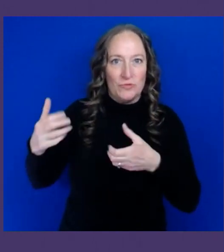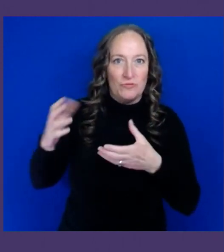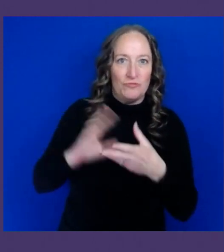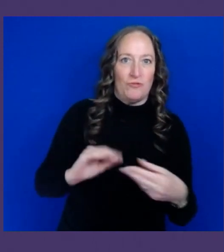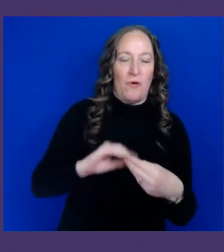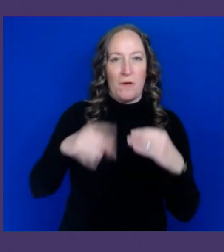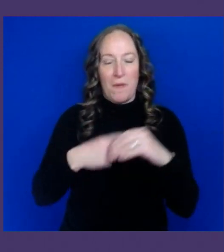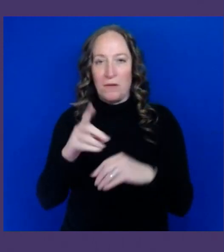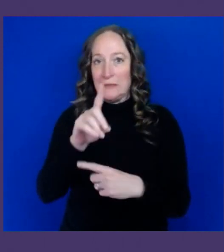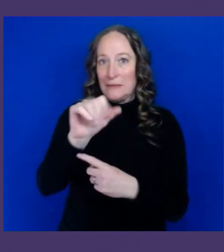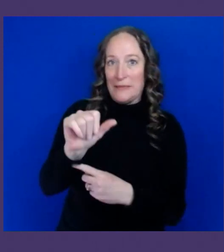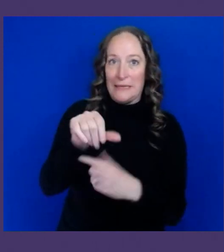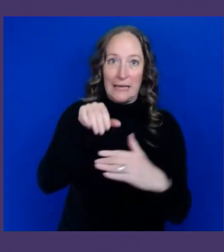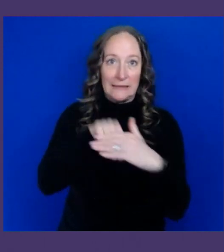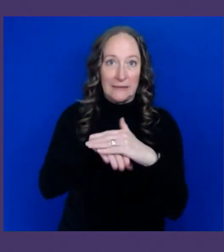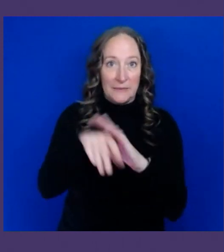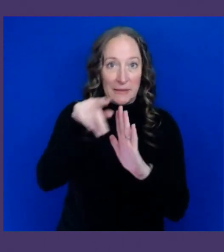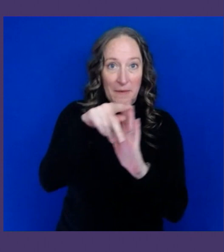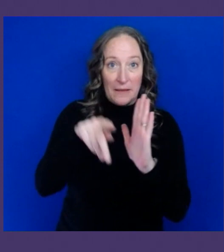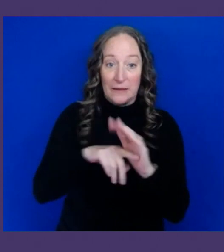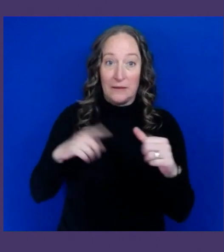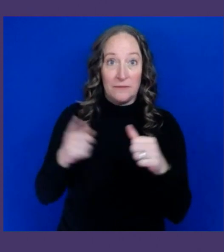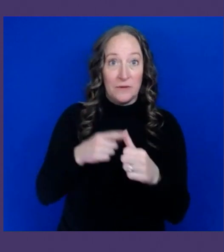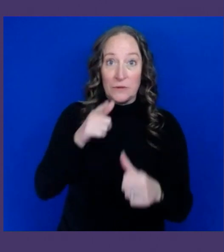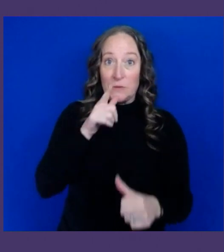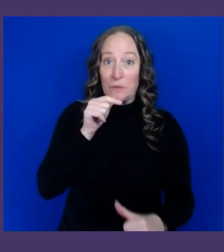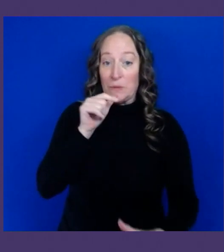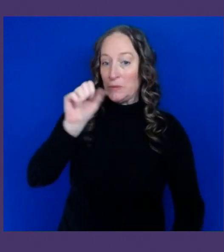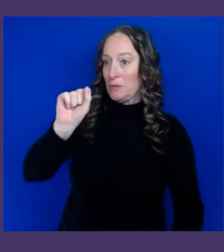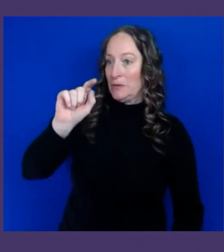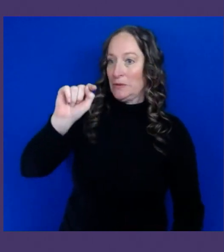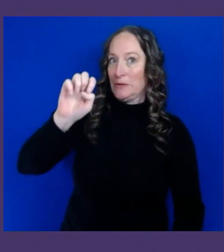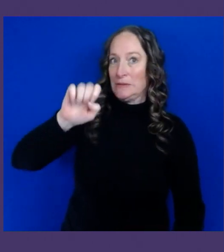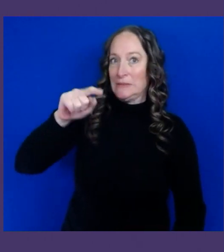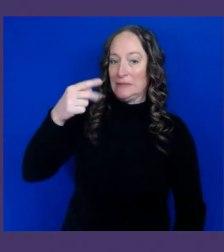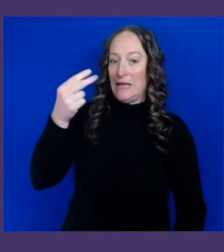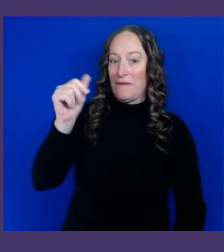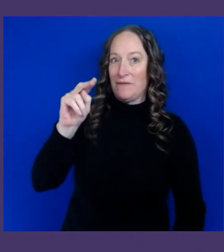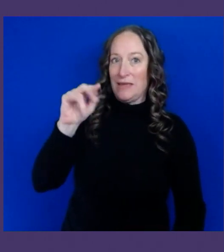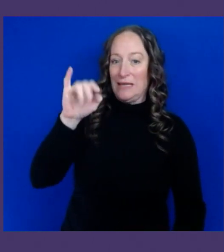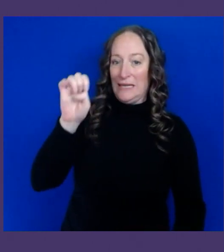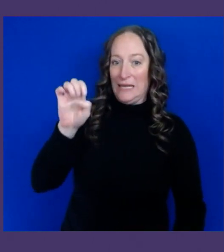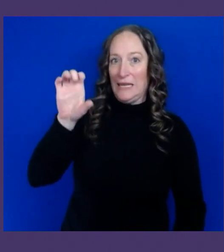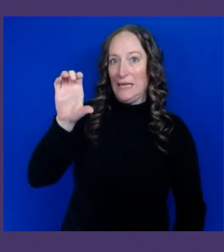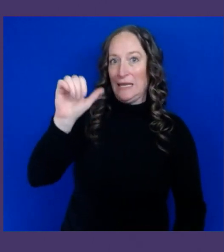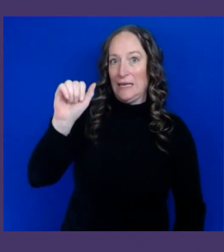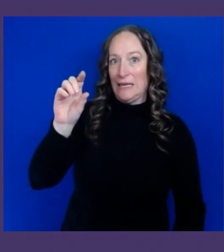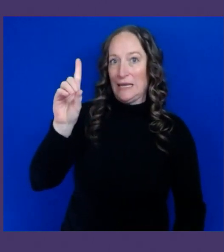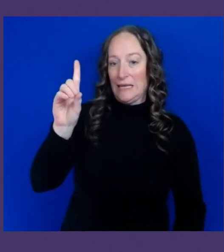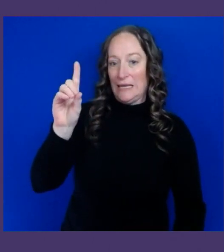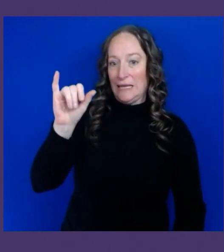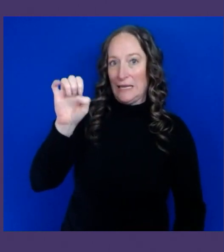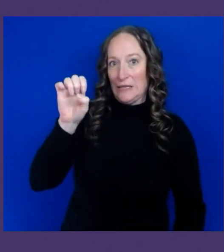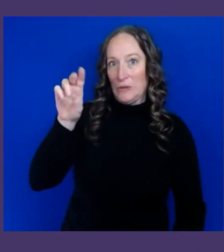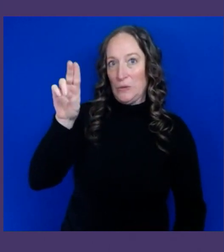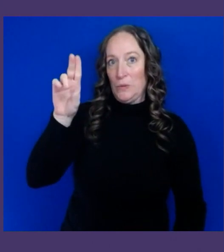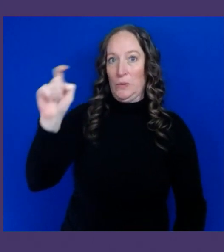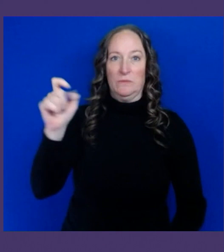First, we have Stephanie Cadieux. Stephanie is the first Chief Accessibility Officer for Canada.